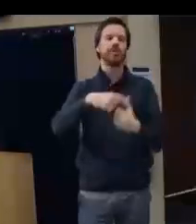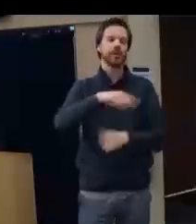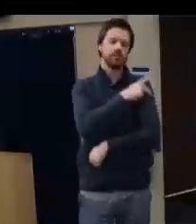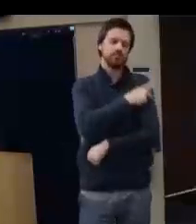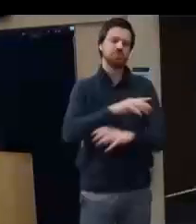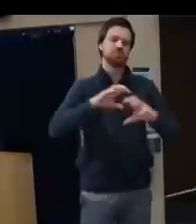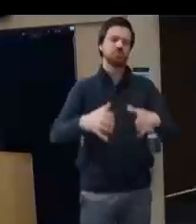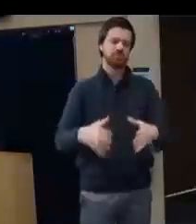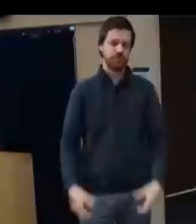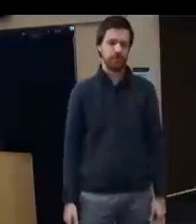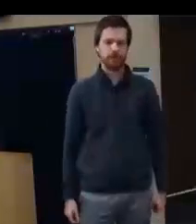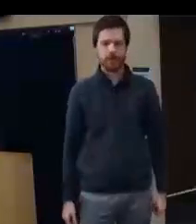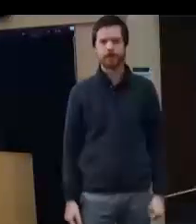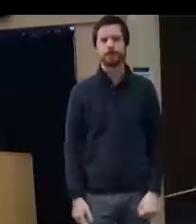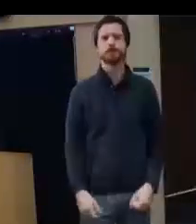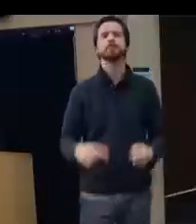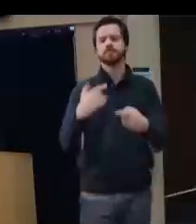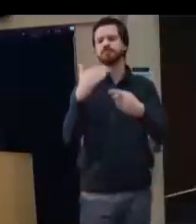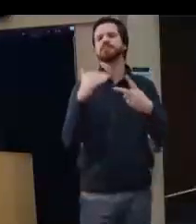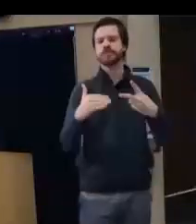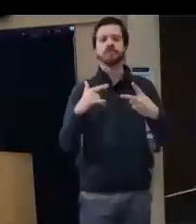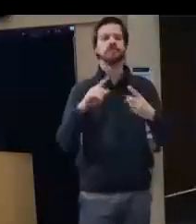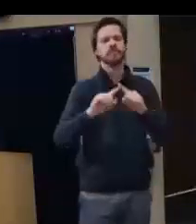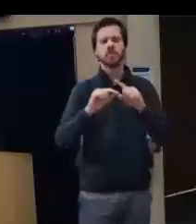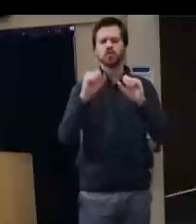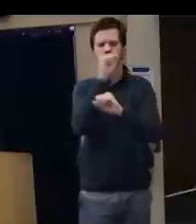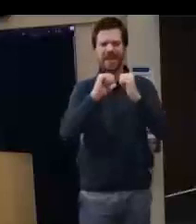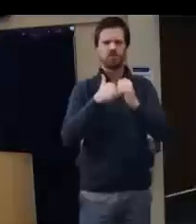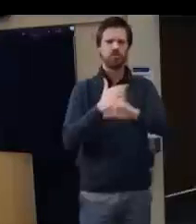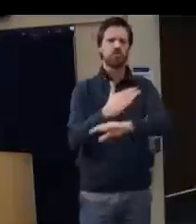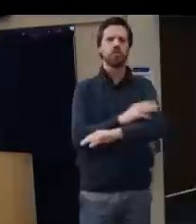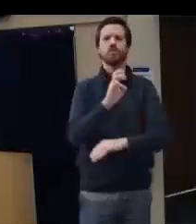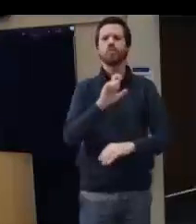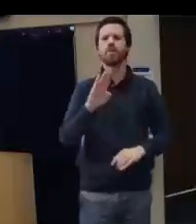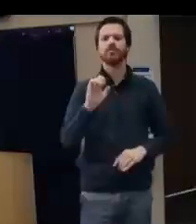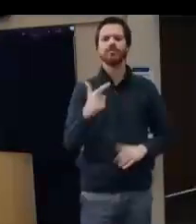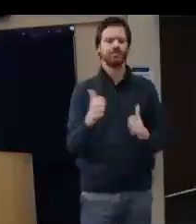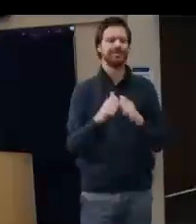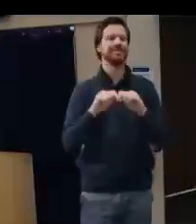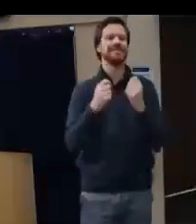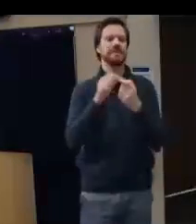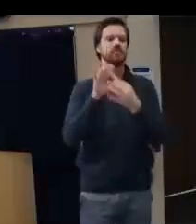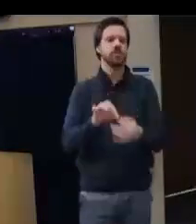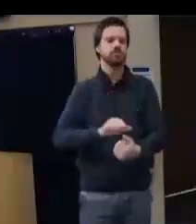population we'll talk about strategies to improve well-being within a team BAS based approach and I